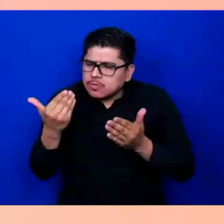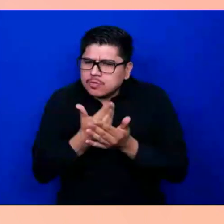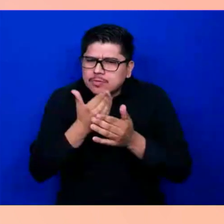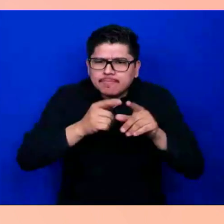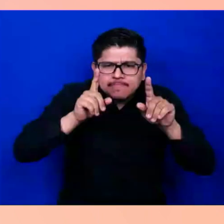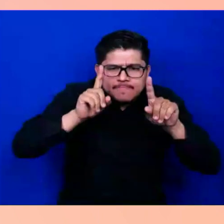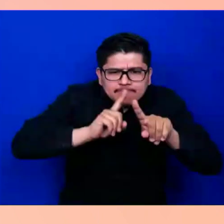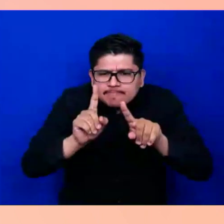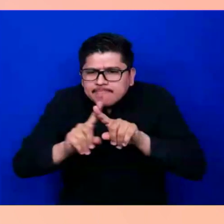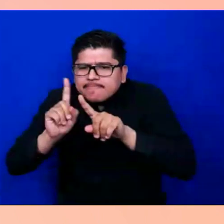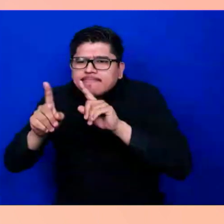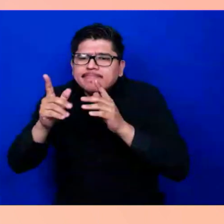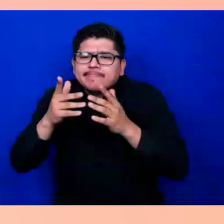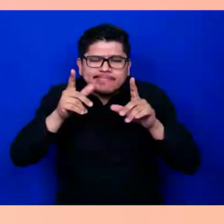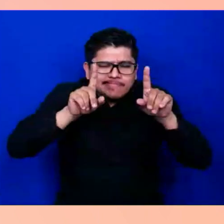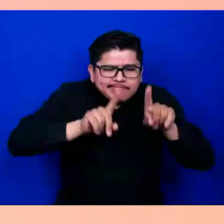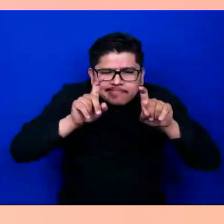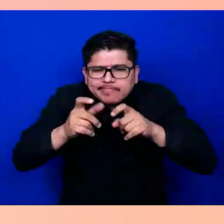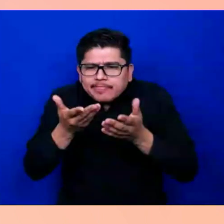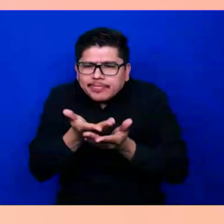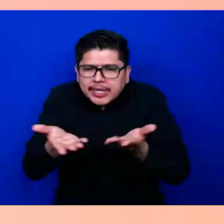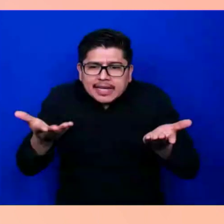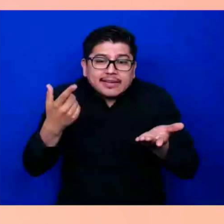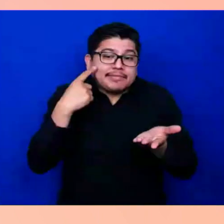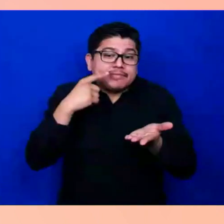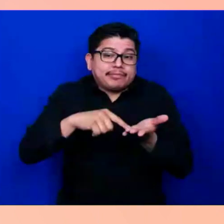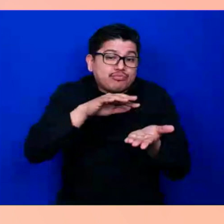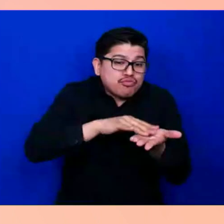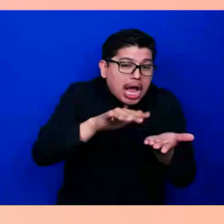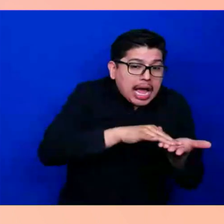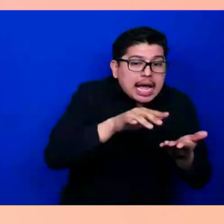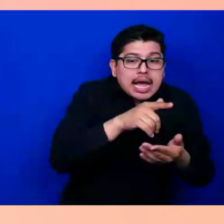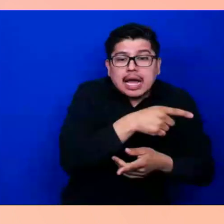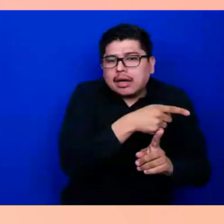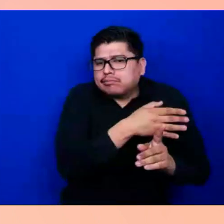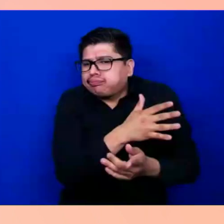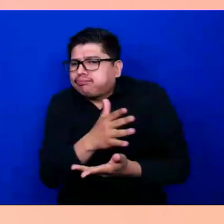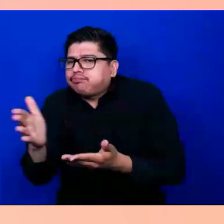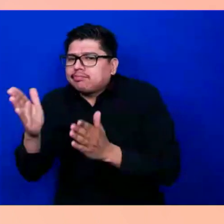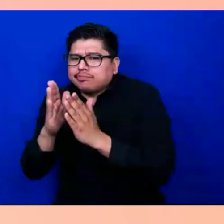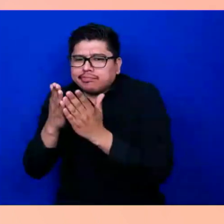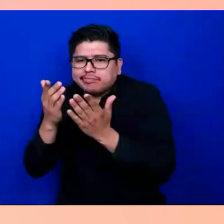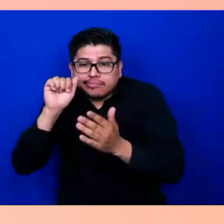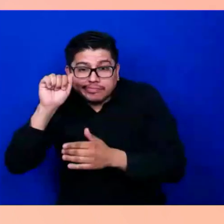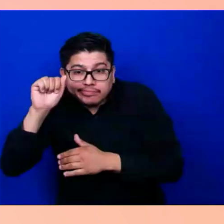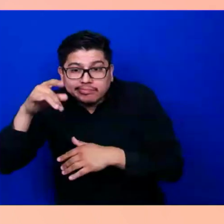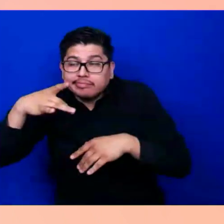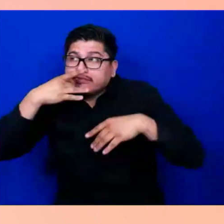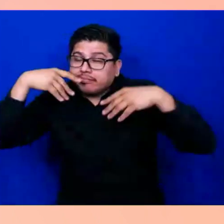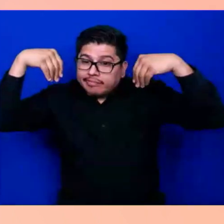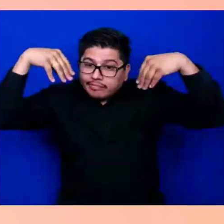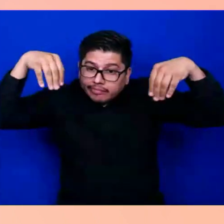door handles to fluorescent lights, video messaging to captioning. I'd love for you to explore the potential